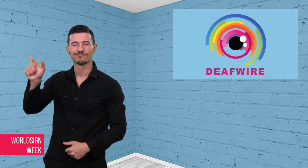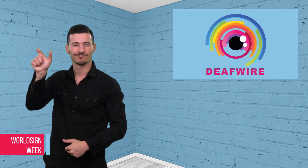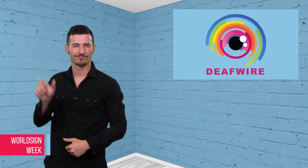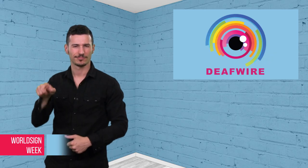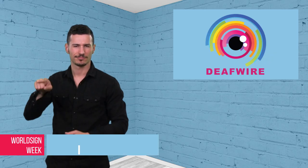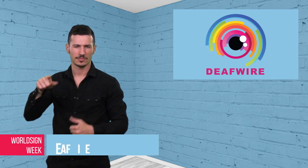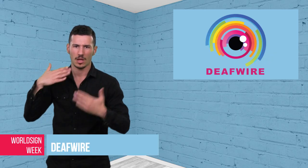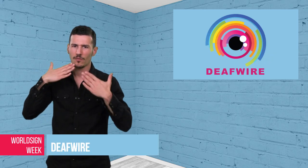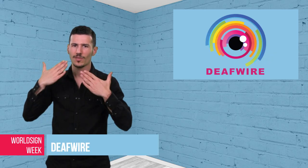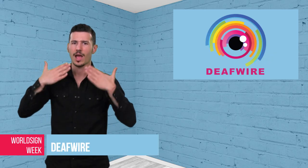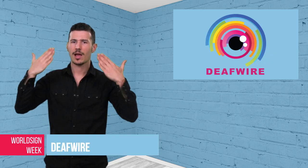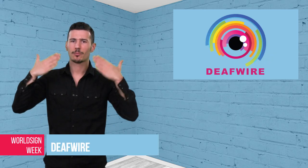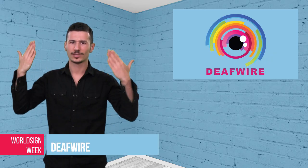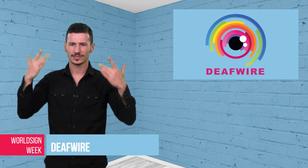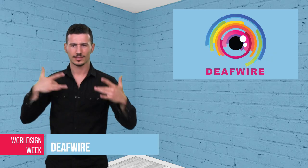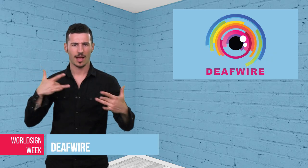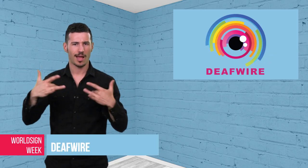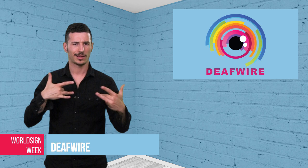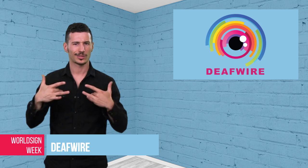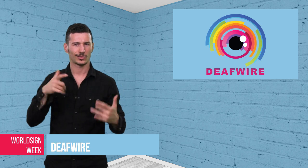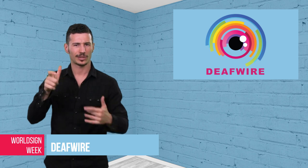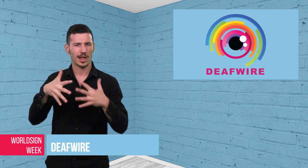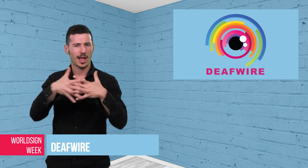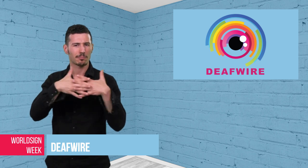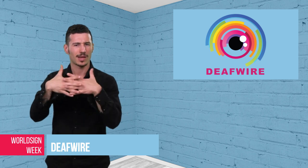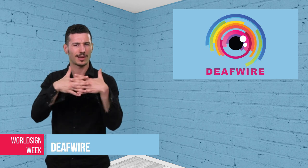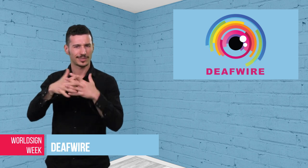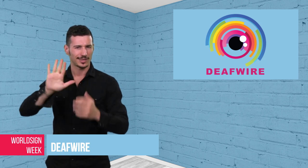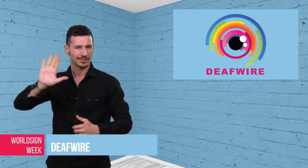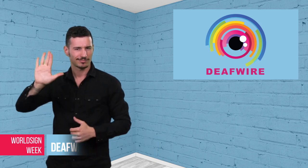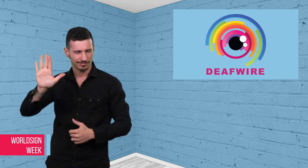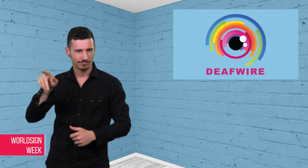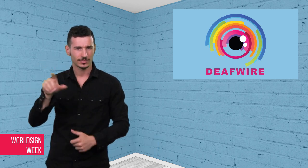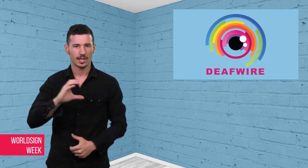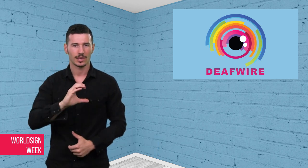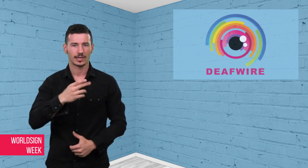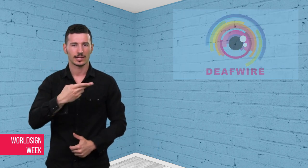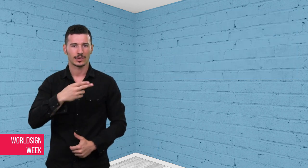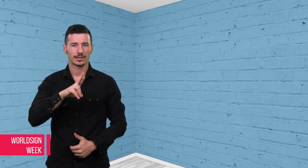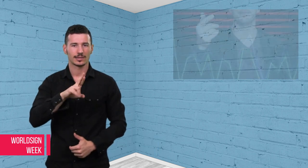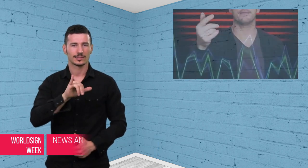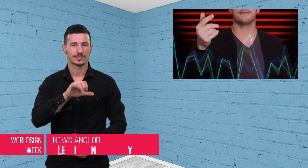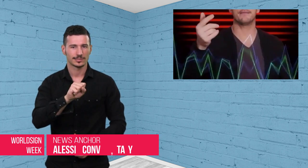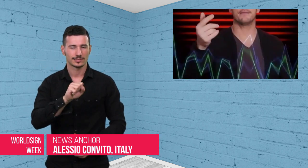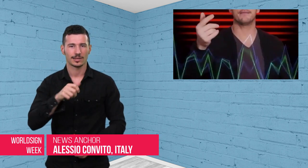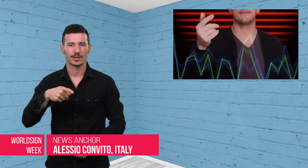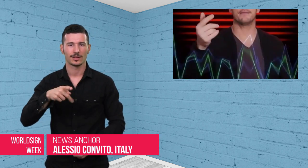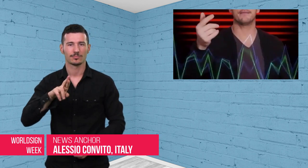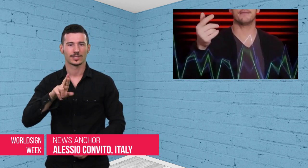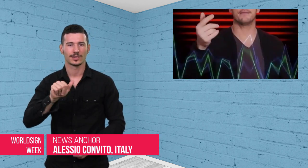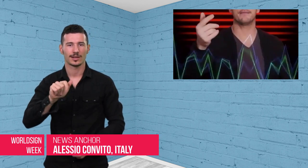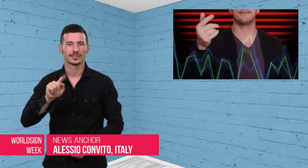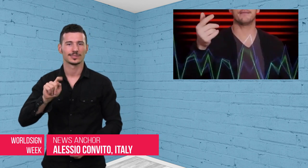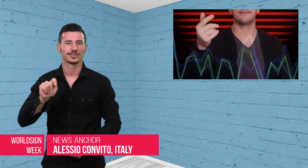Alessio: American Chris Pratt, a TV and